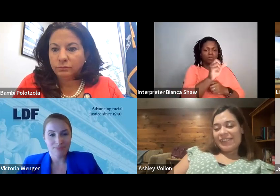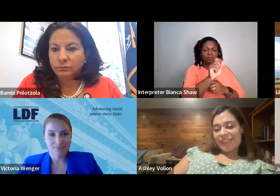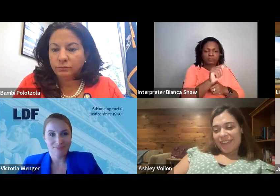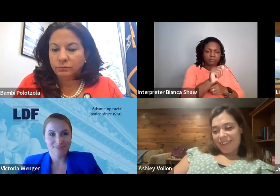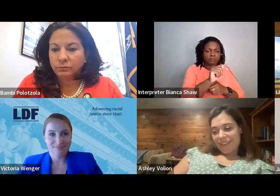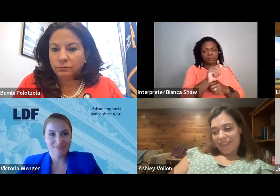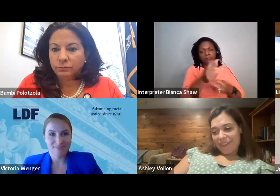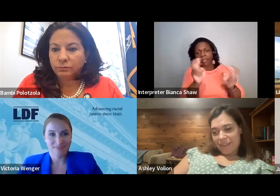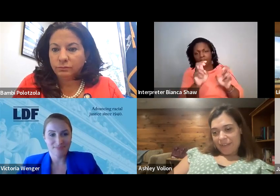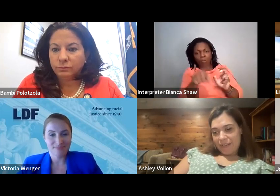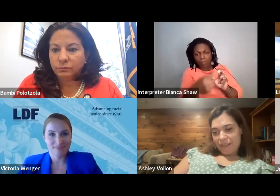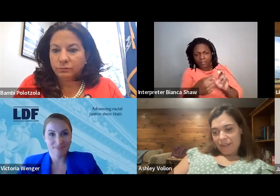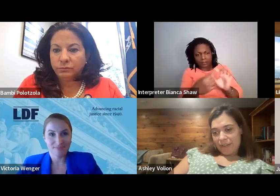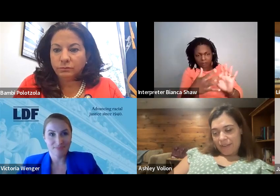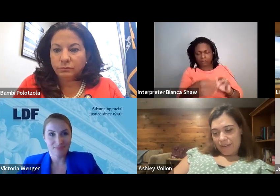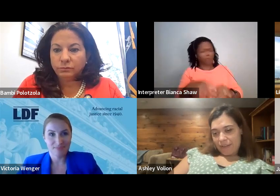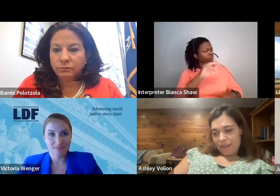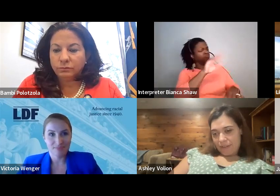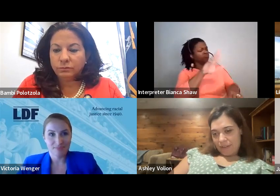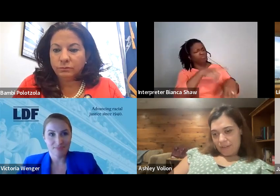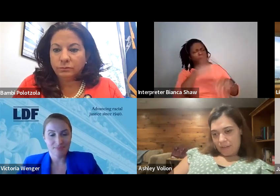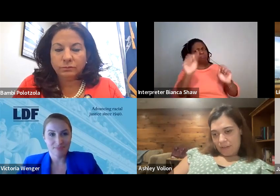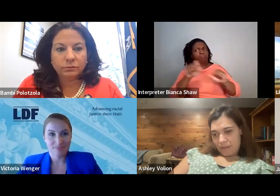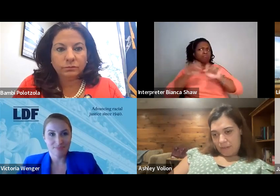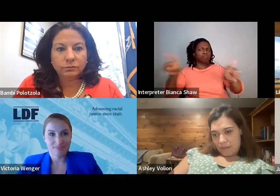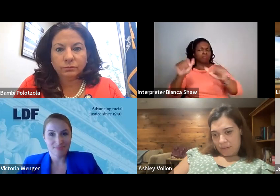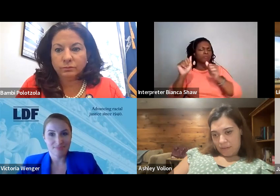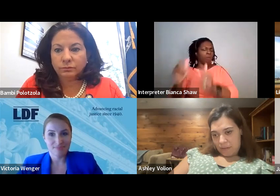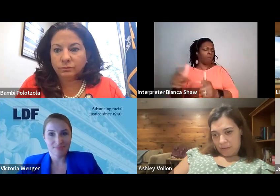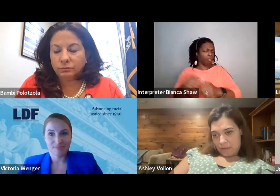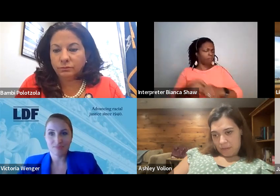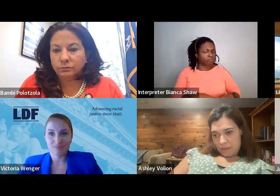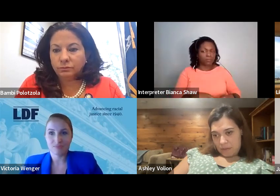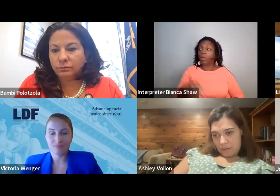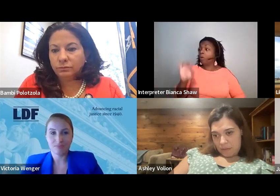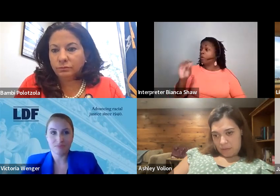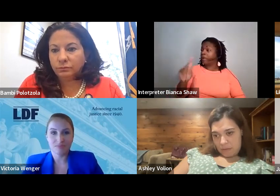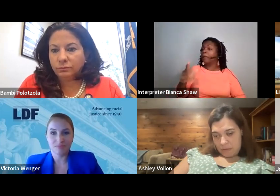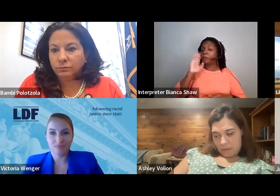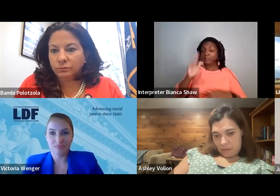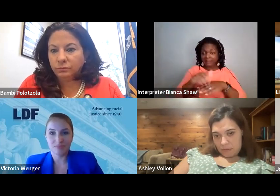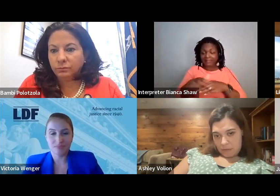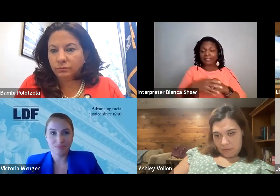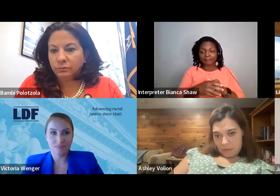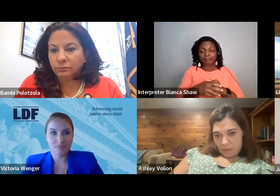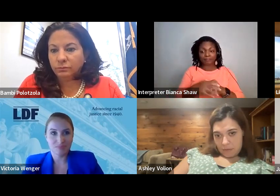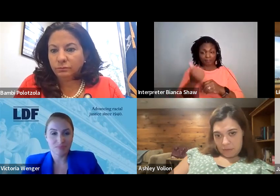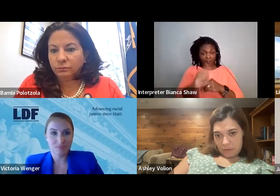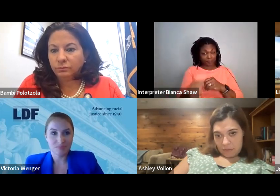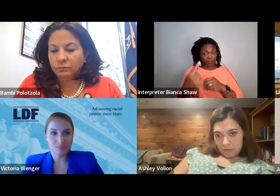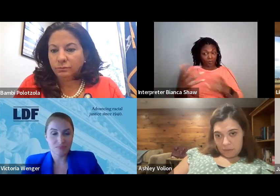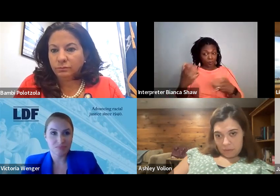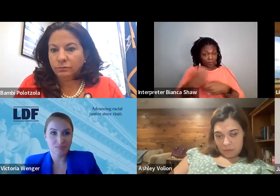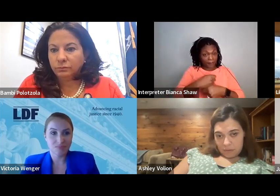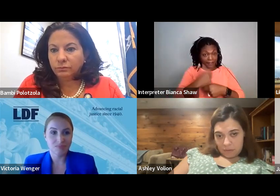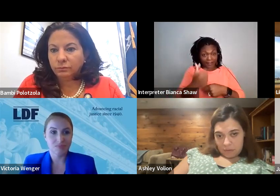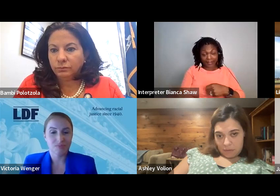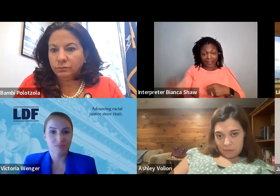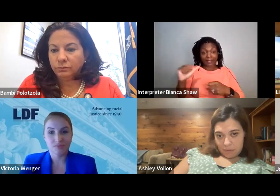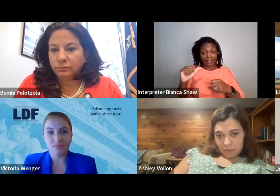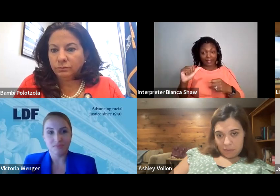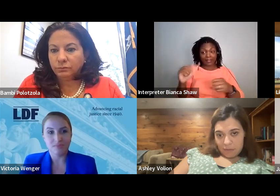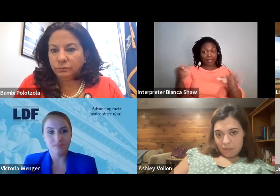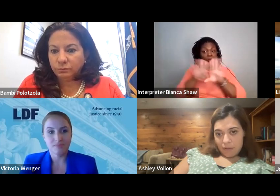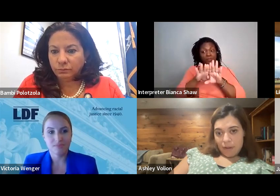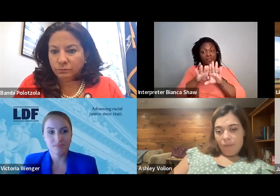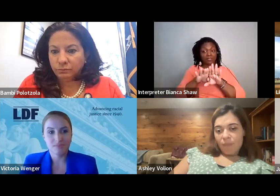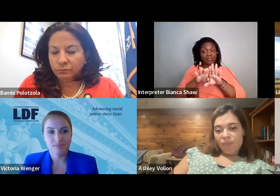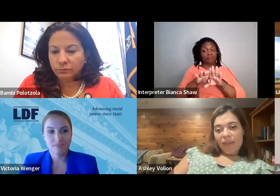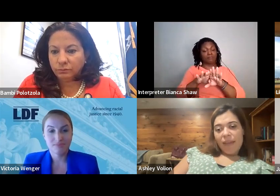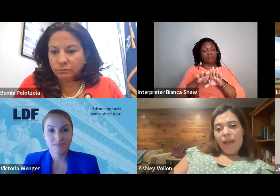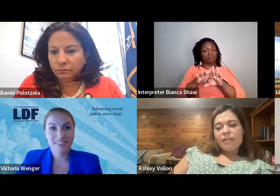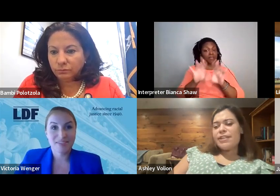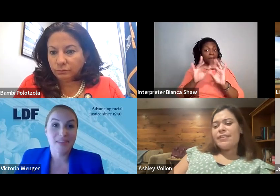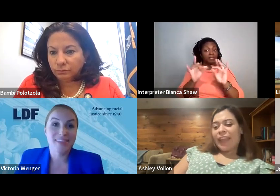Okay, cool, So we will send that out to everyone. And before we wrap up, does anyone want to make any closing comments?